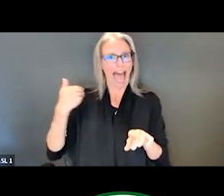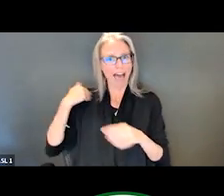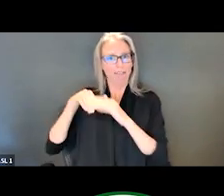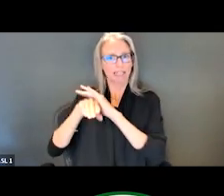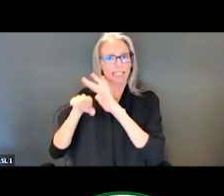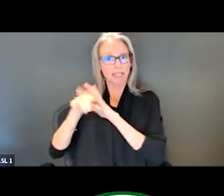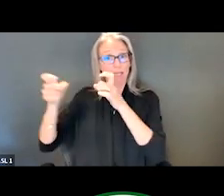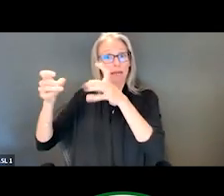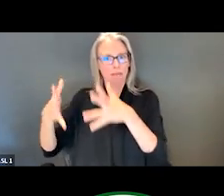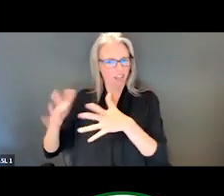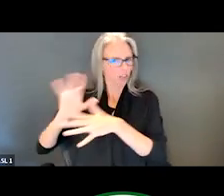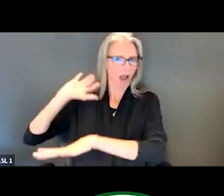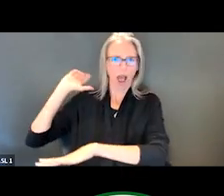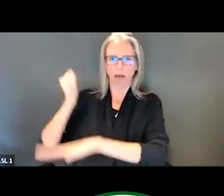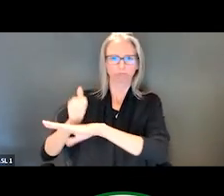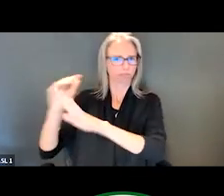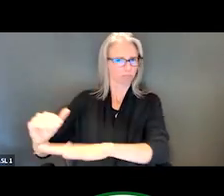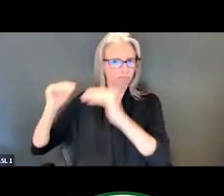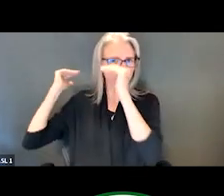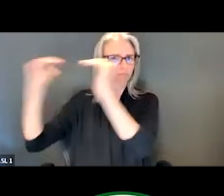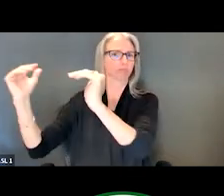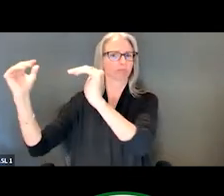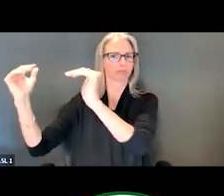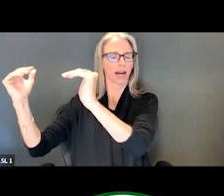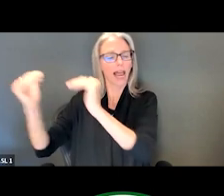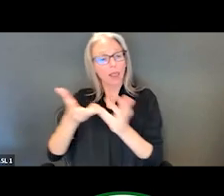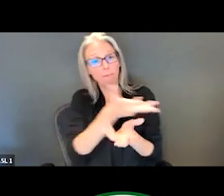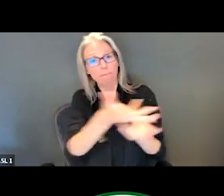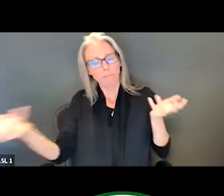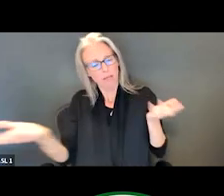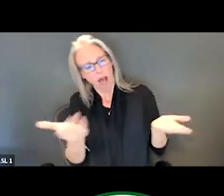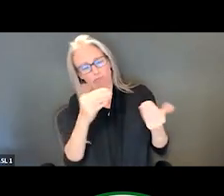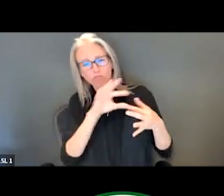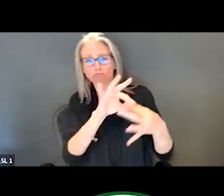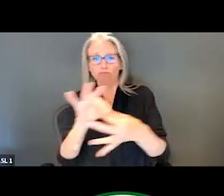So I'll ask you all this question. How do we make sure that accessibility, so being